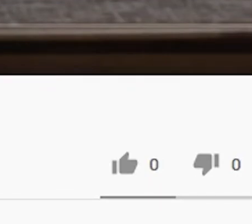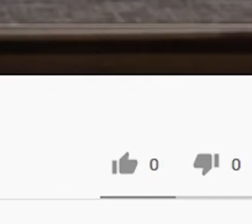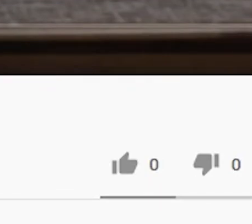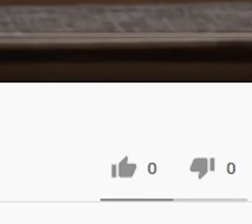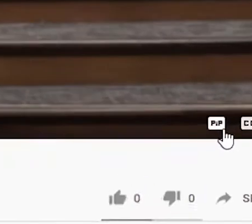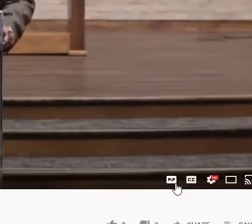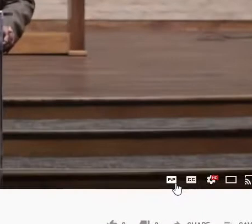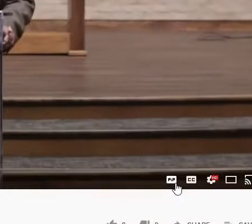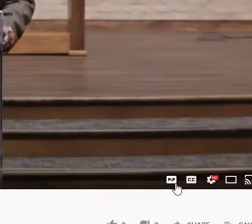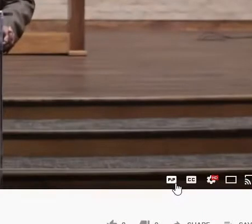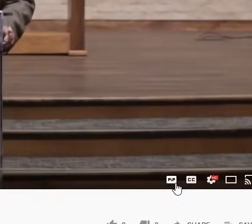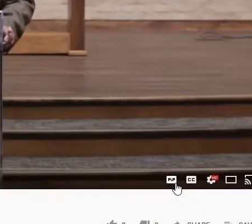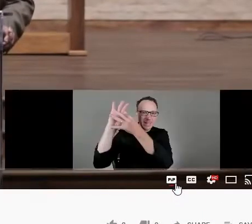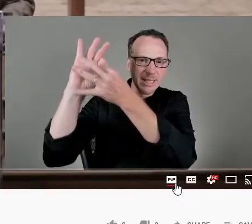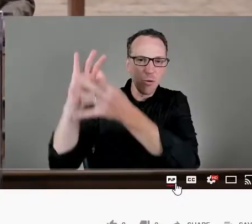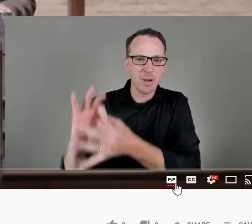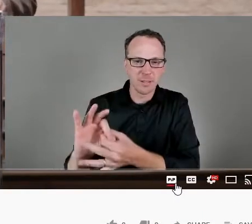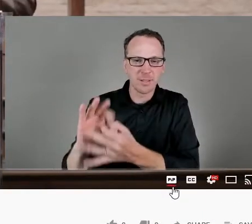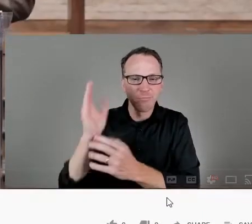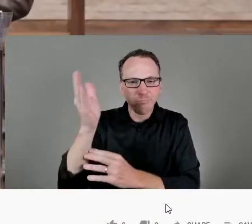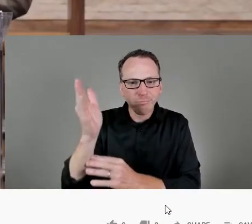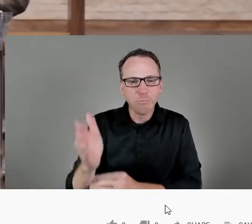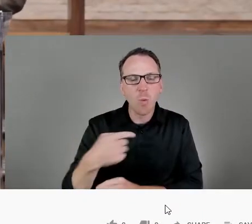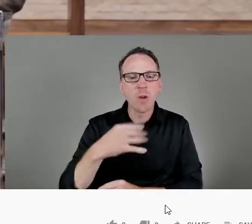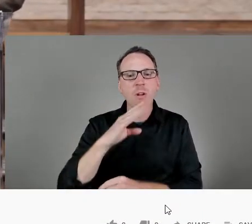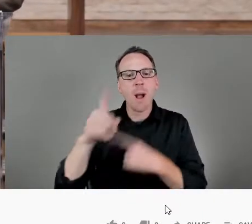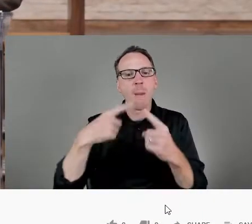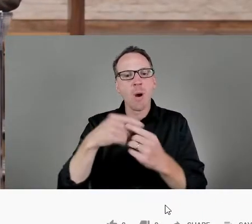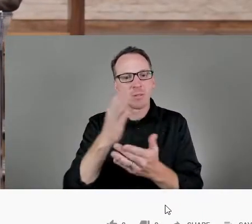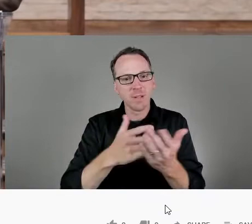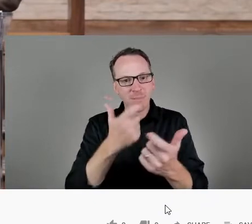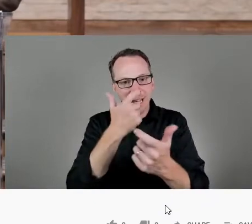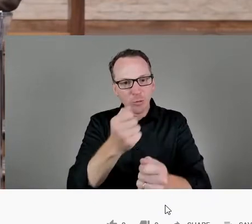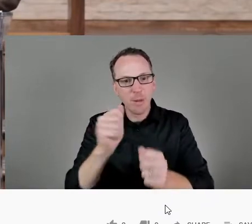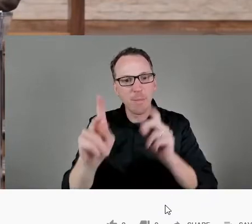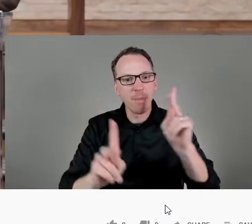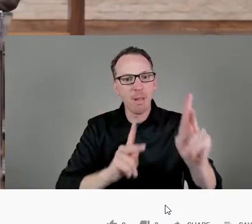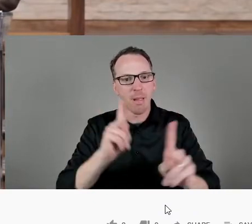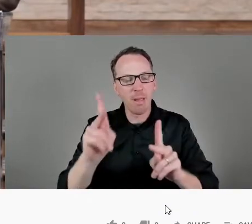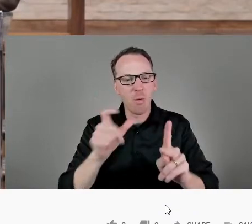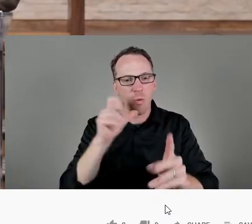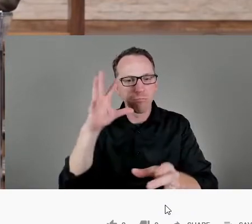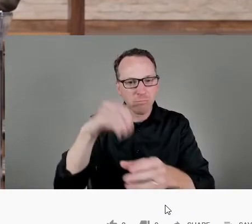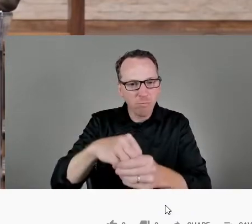Click it to enable a video interpretation that is synced to the video you’re currently watching.